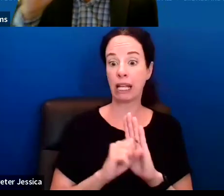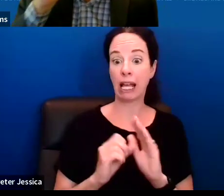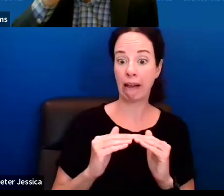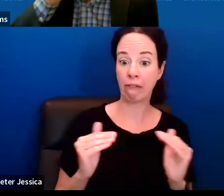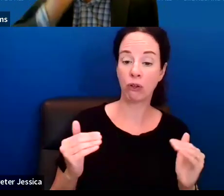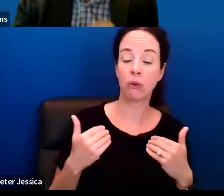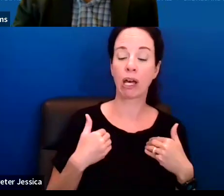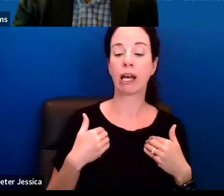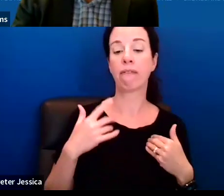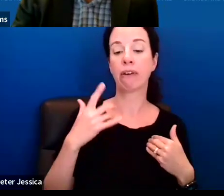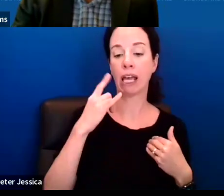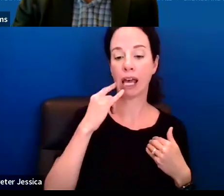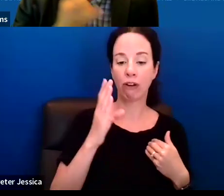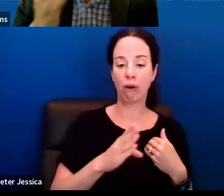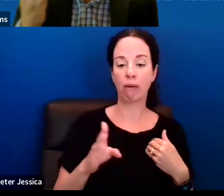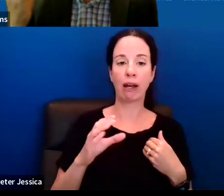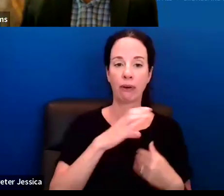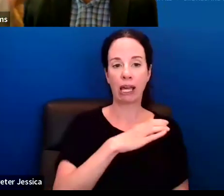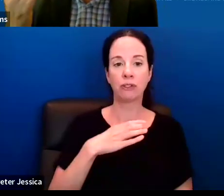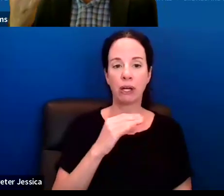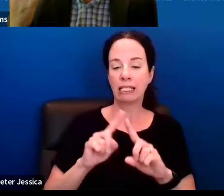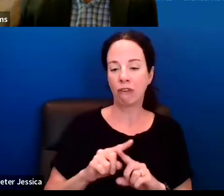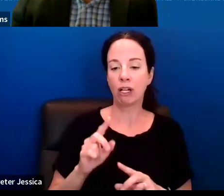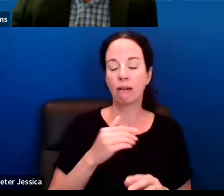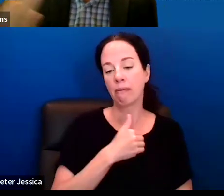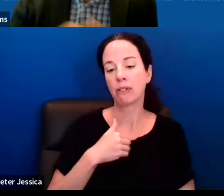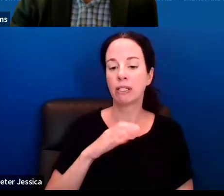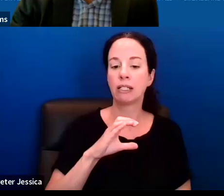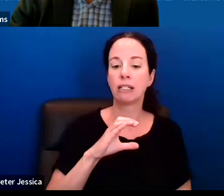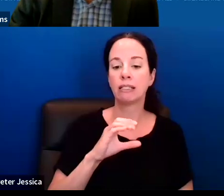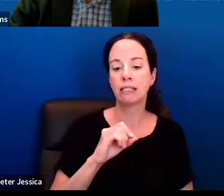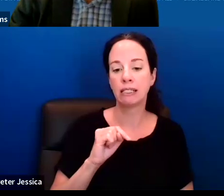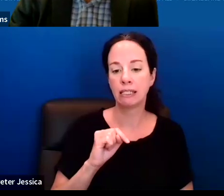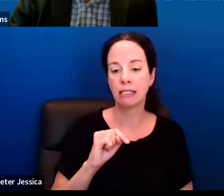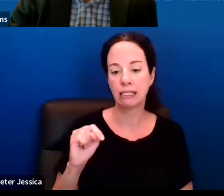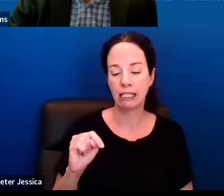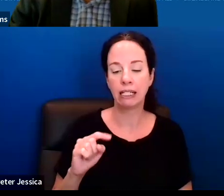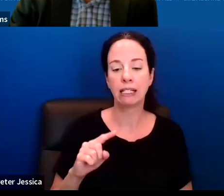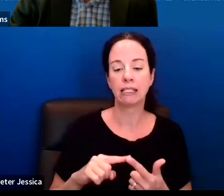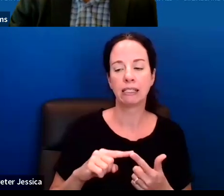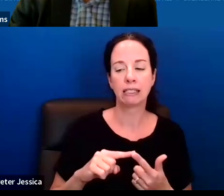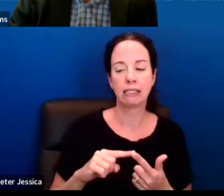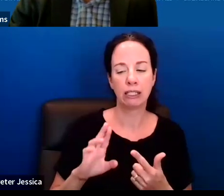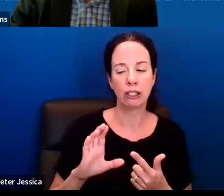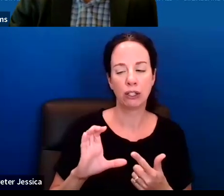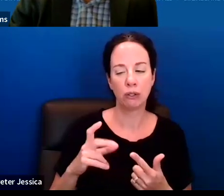California Broadband Council and all of its members, CDT, PUC, CETF, the state libraries,